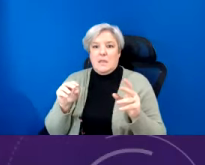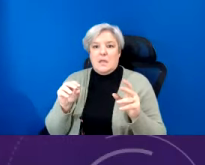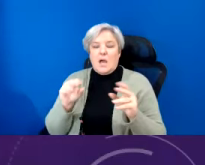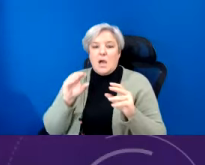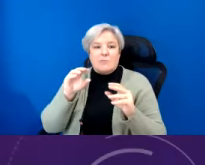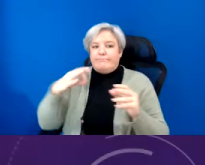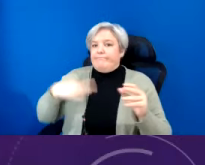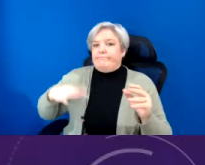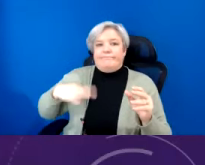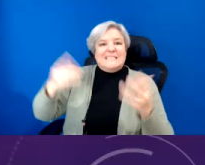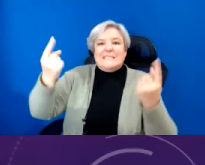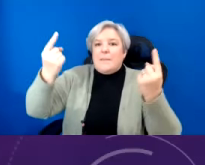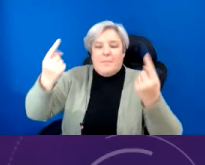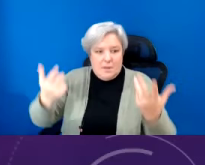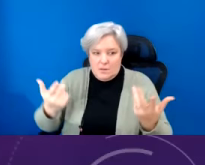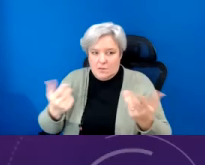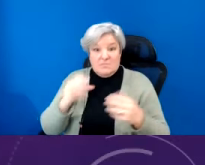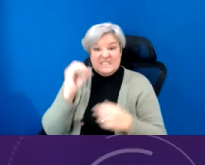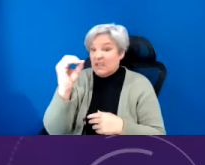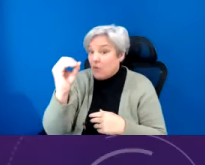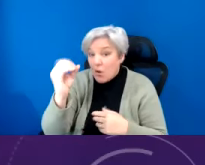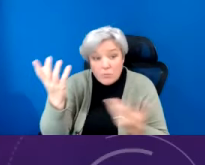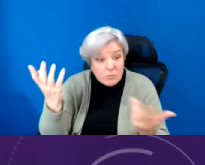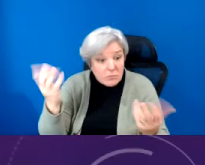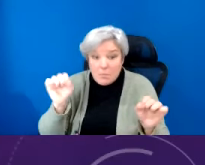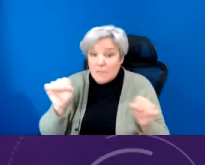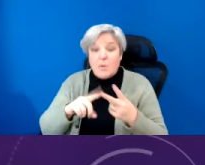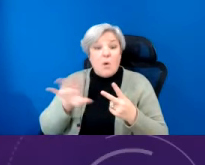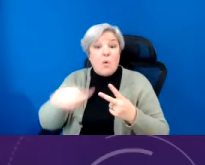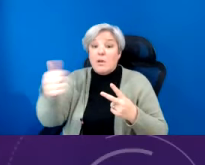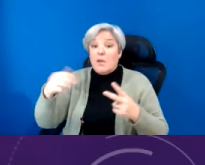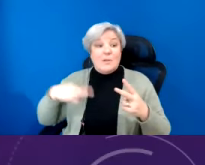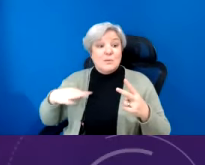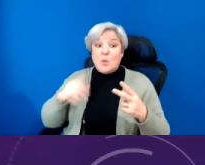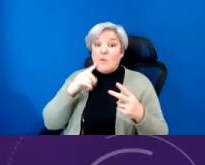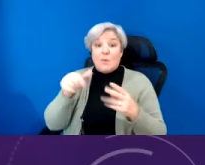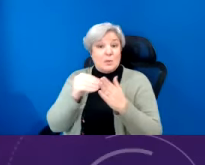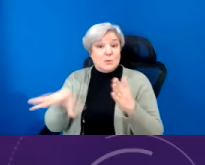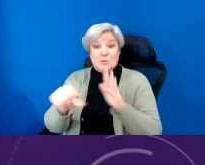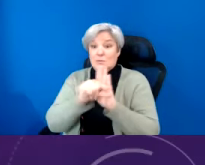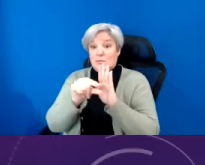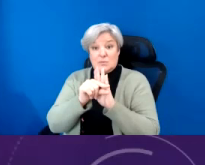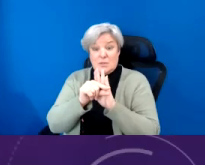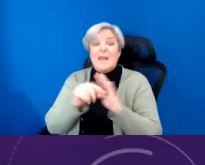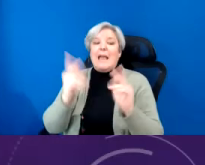Whether that is a zero or another score for the student's grade to be calculated correctly.